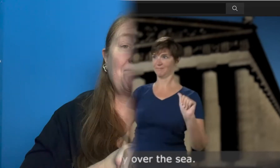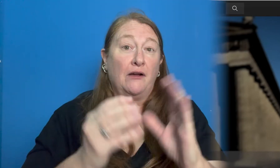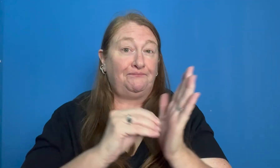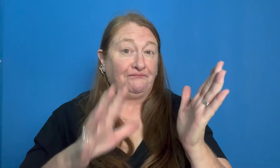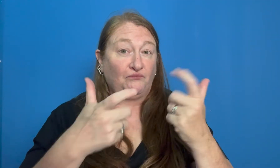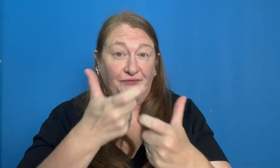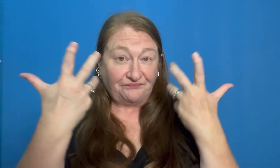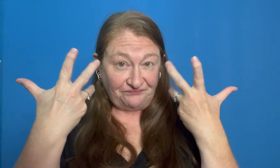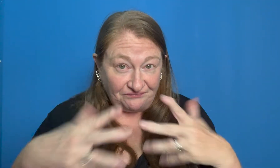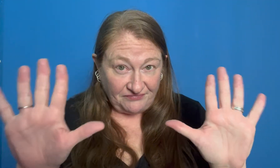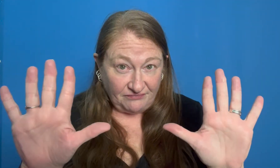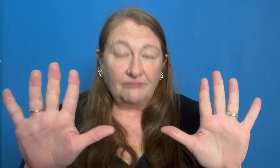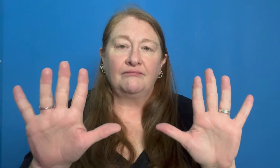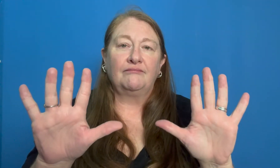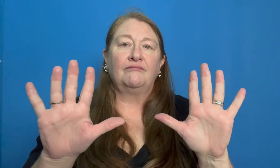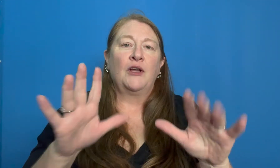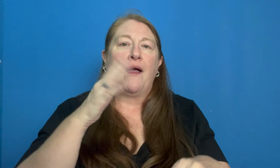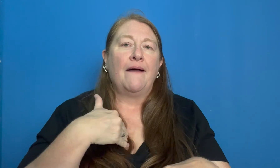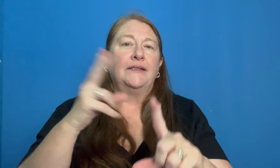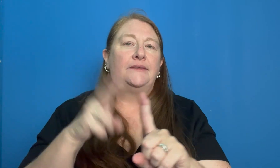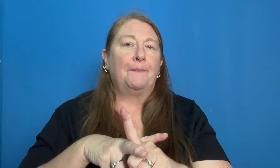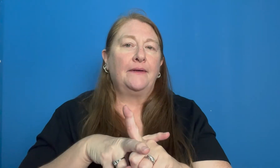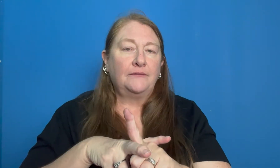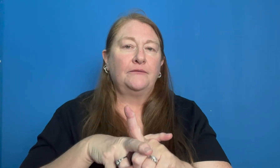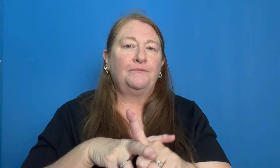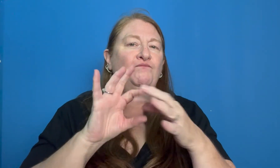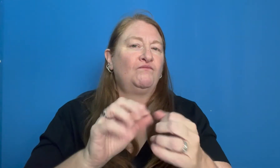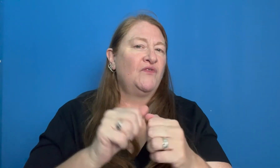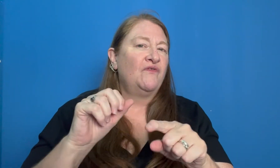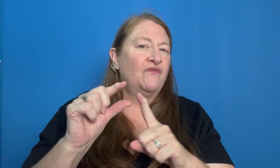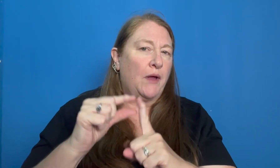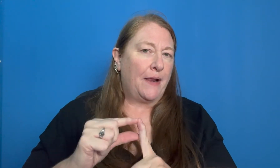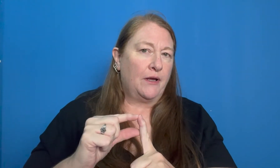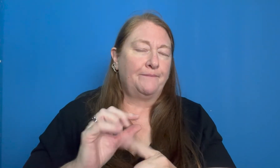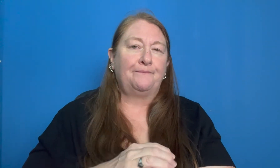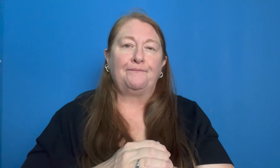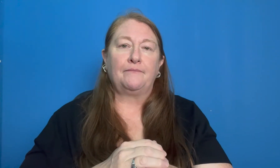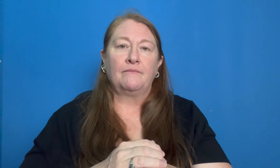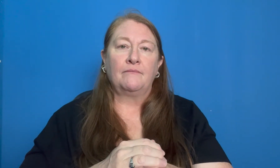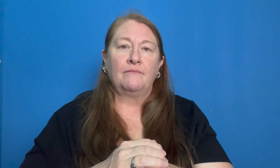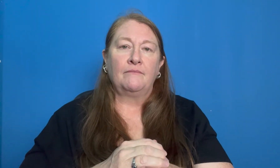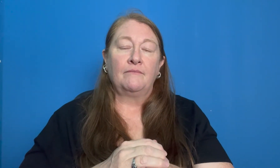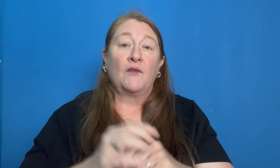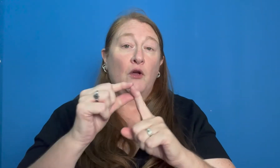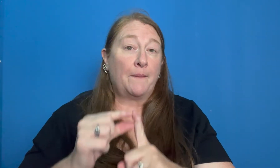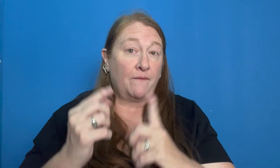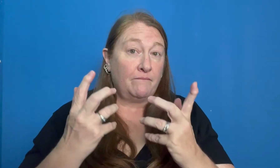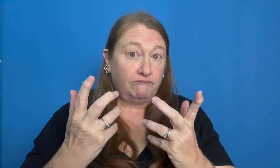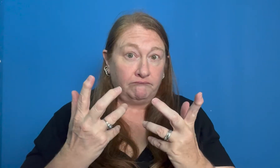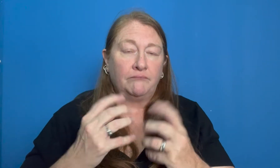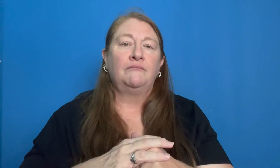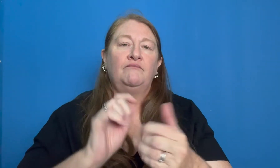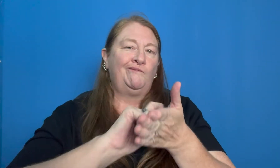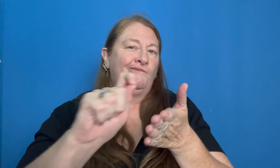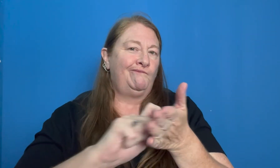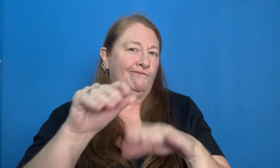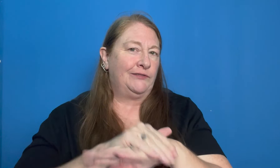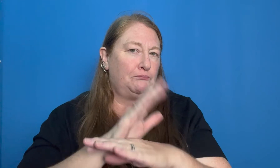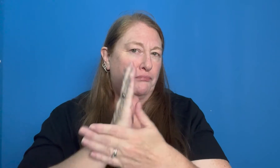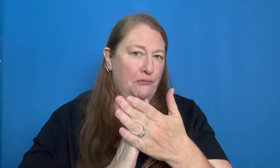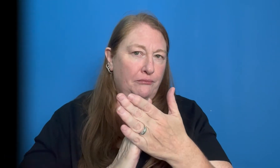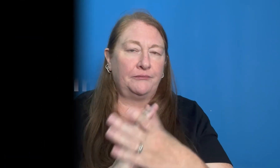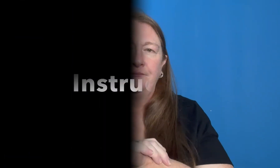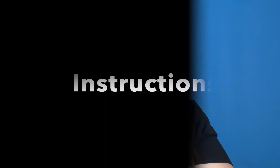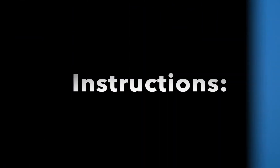After the students watch this video, the students will have a vocabulary assignment in English.